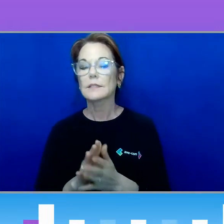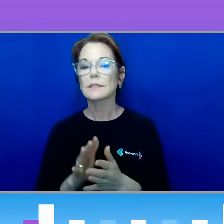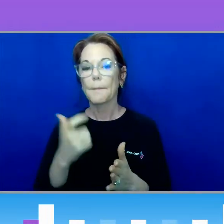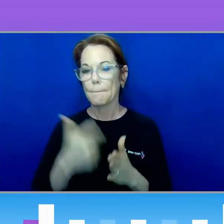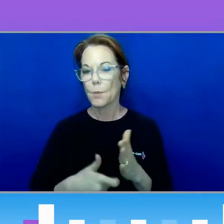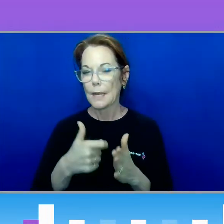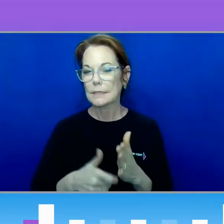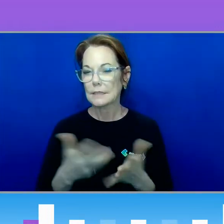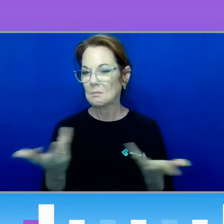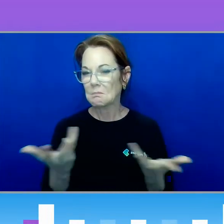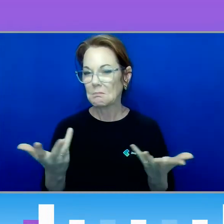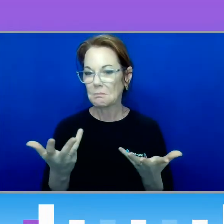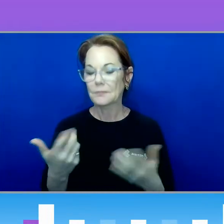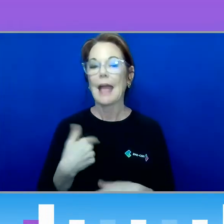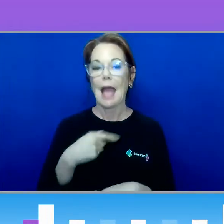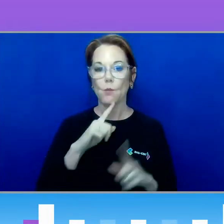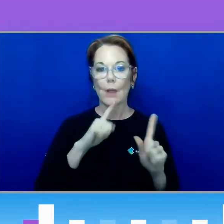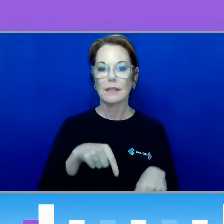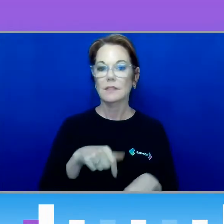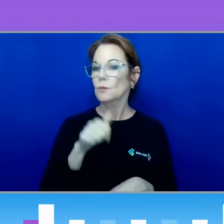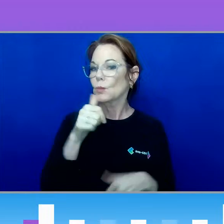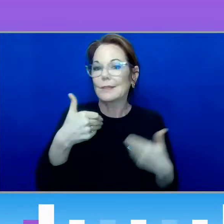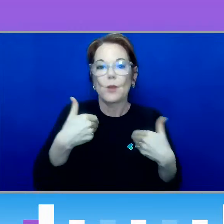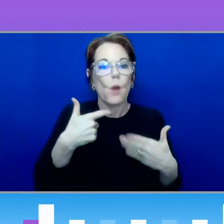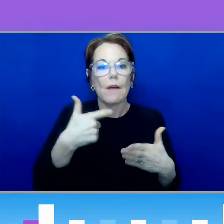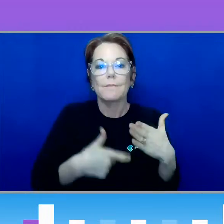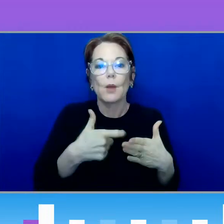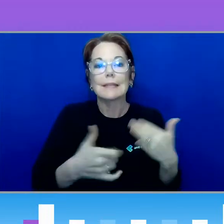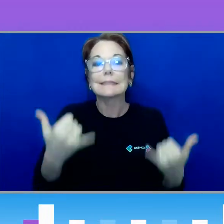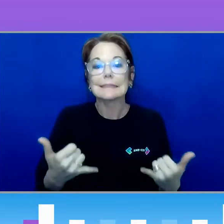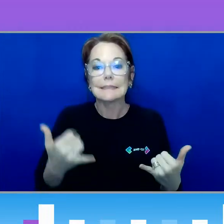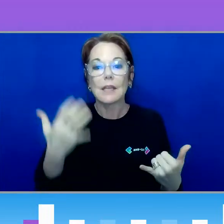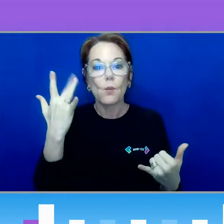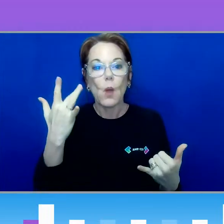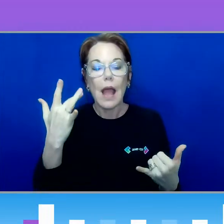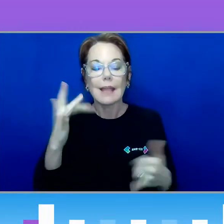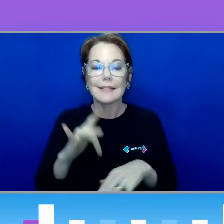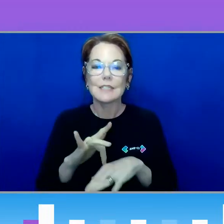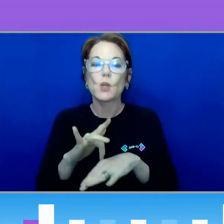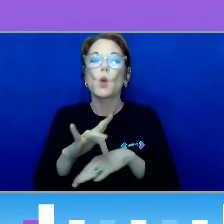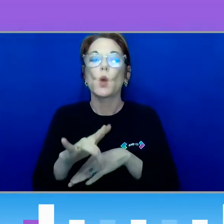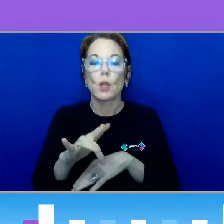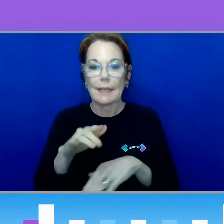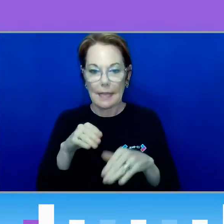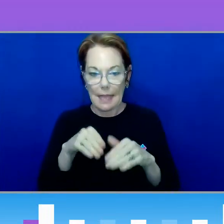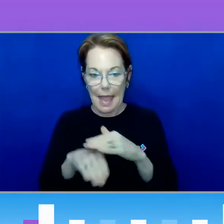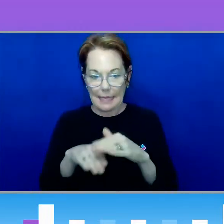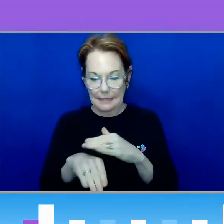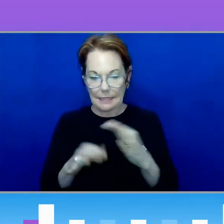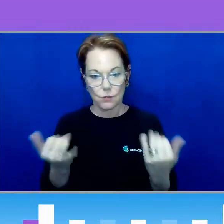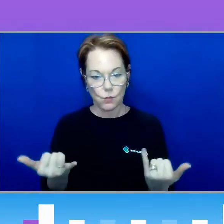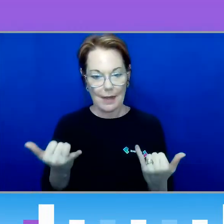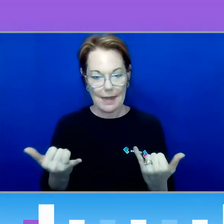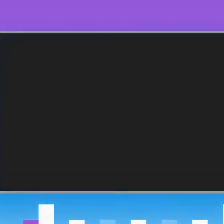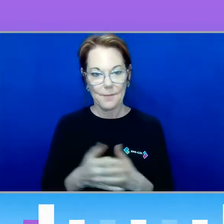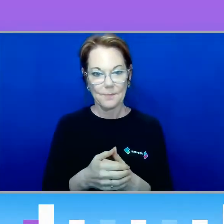really quickly that we do not have pricing right now because it is only in early access. But